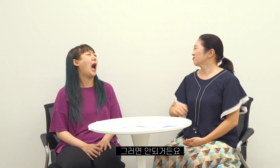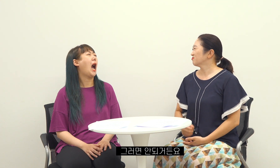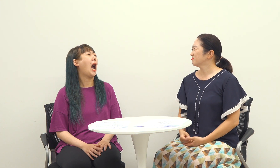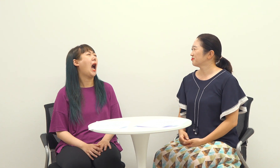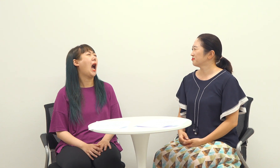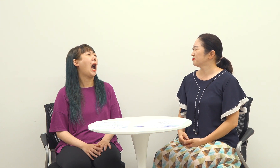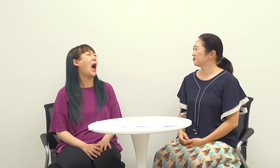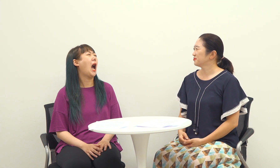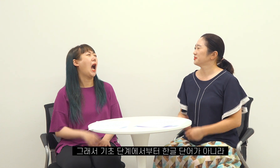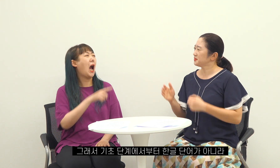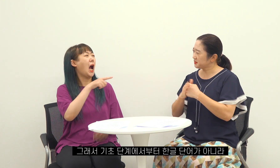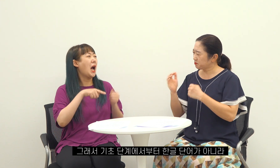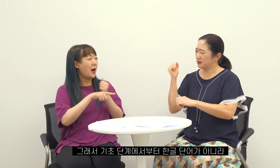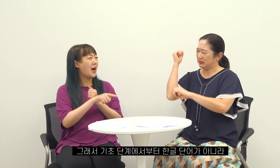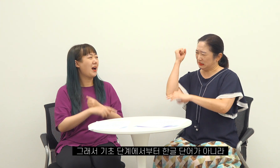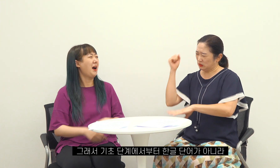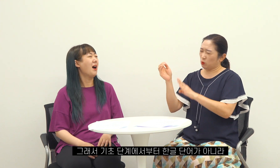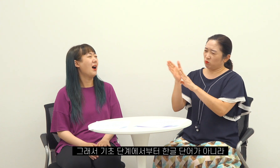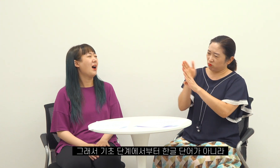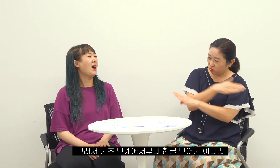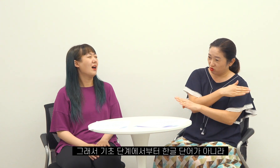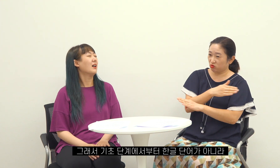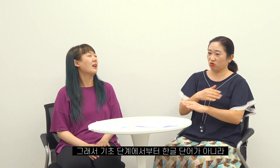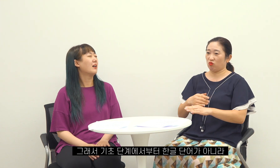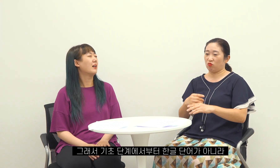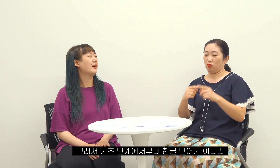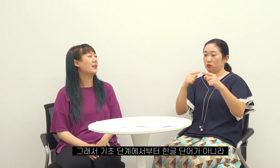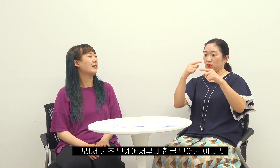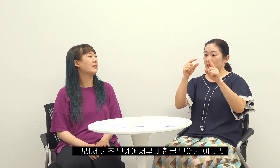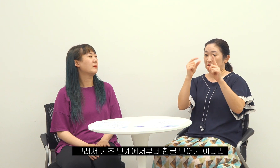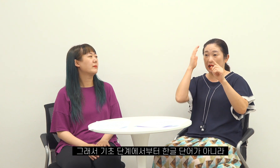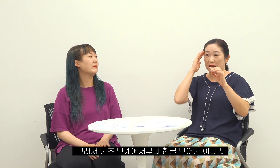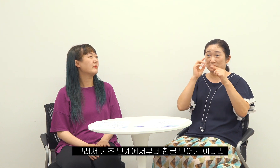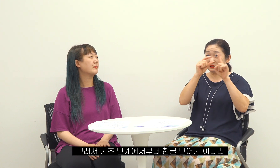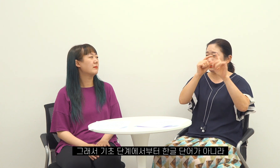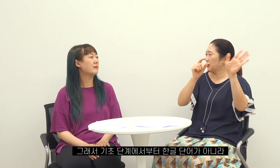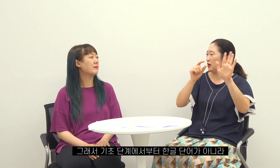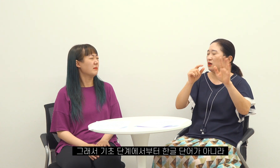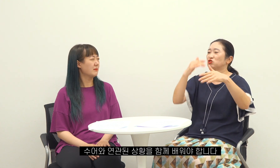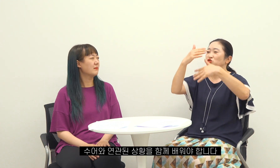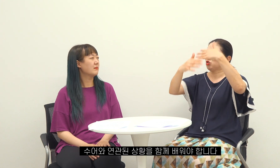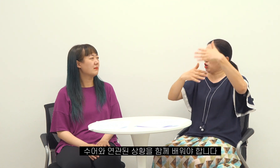That can't be it. So, from the basic level, we have to learn situations related to sign language,